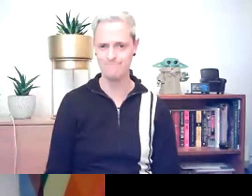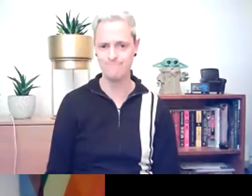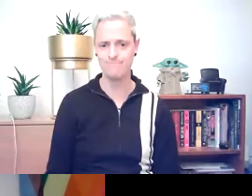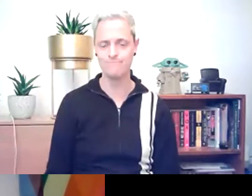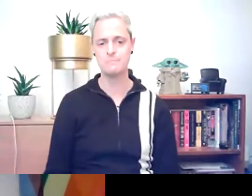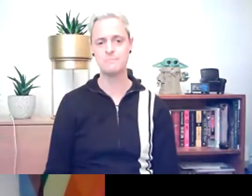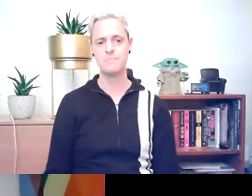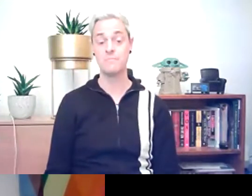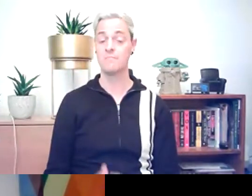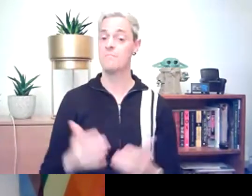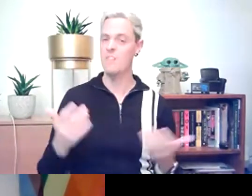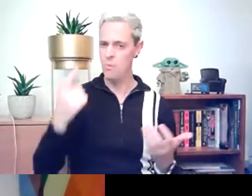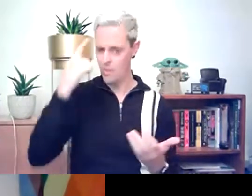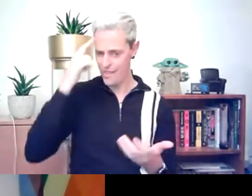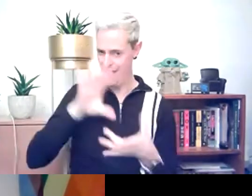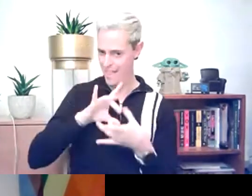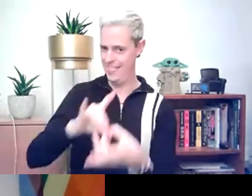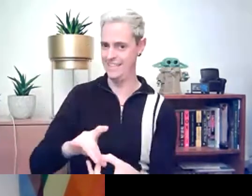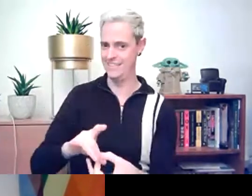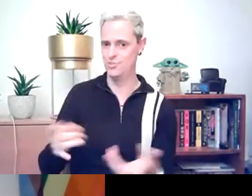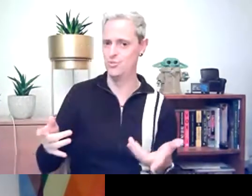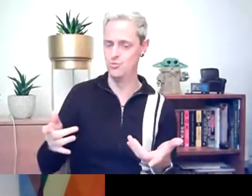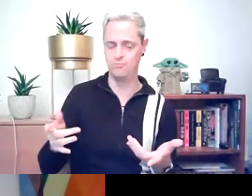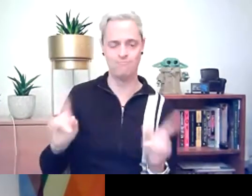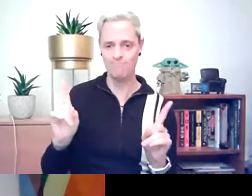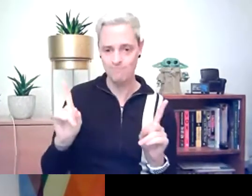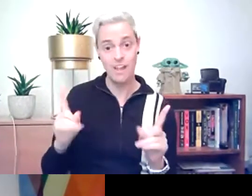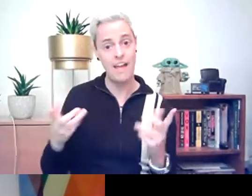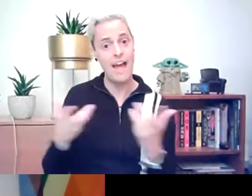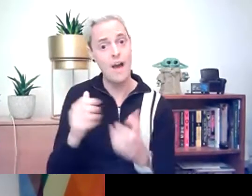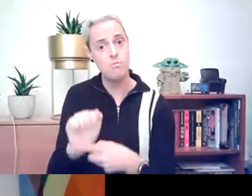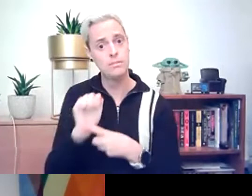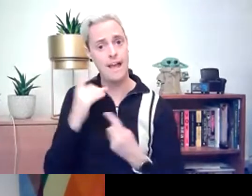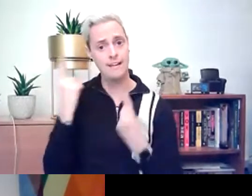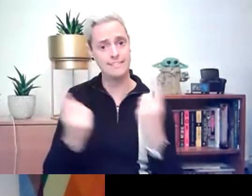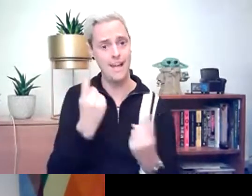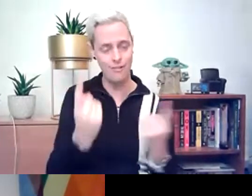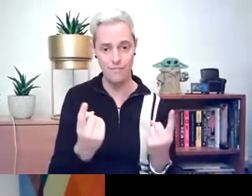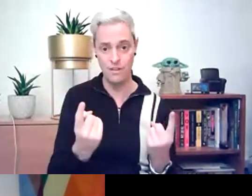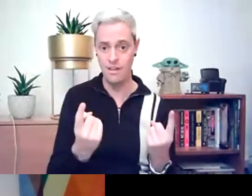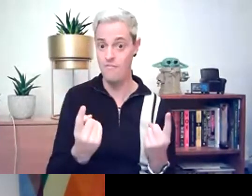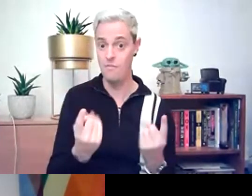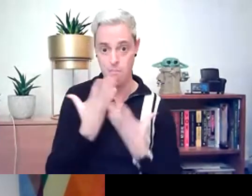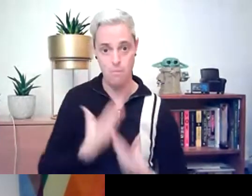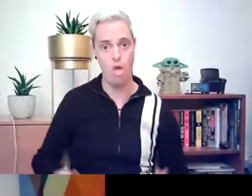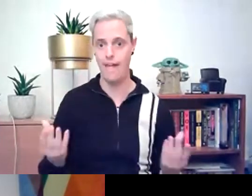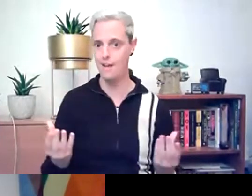us on to discussing around protecting ourselves from burnout around like stuff around t door,